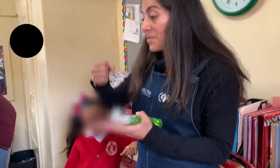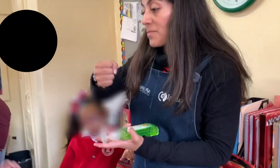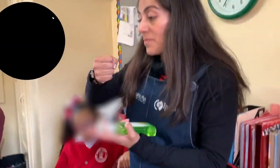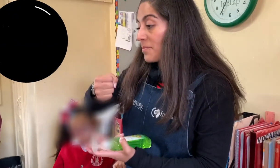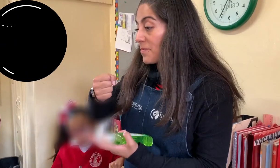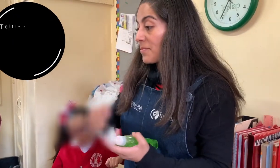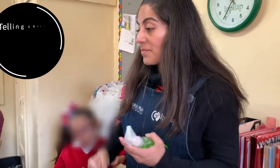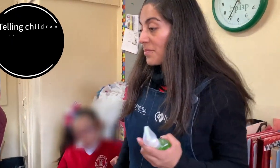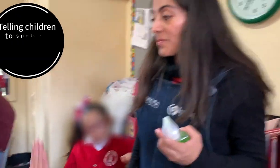teacher: how do you spell "bag"?